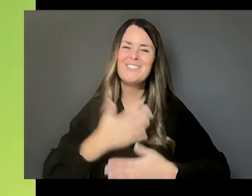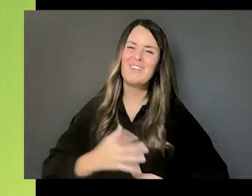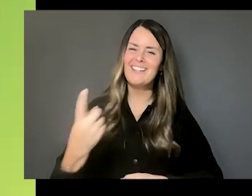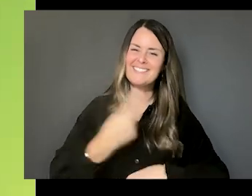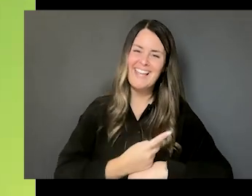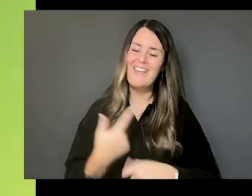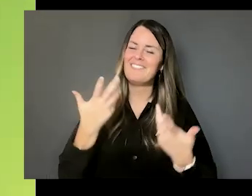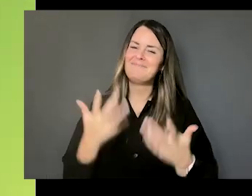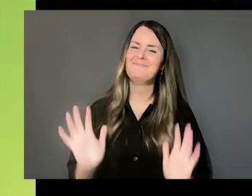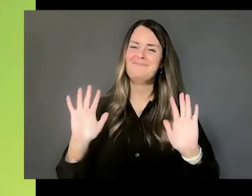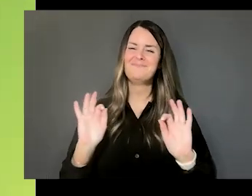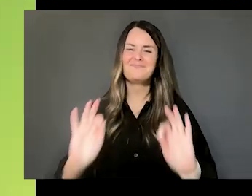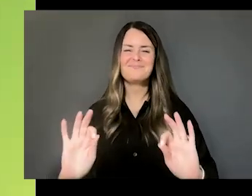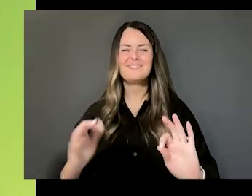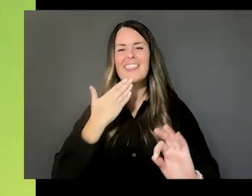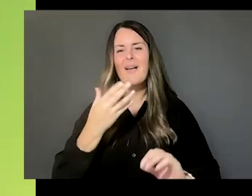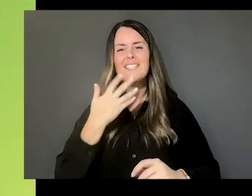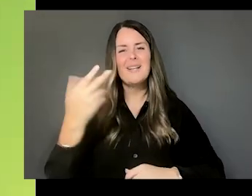We're signing off now. Thank you and see you next time.